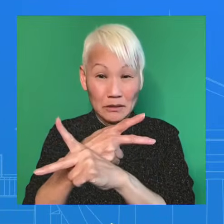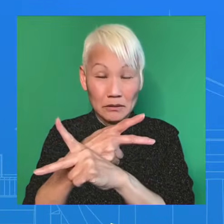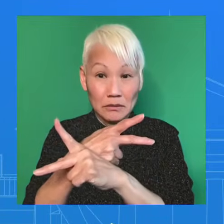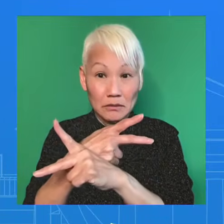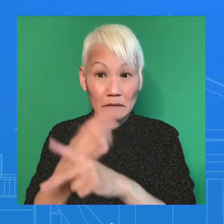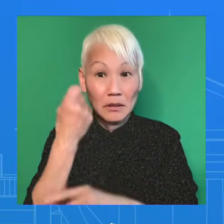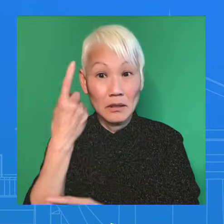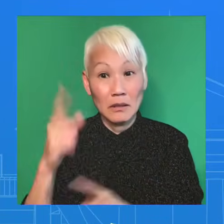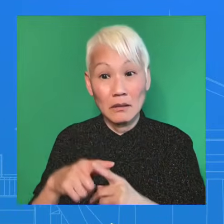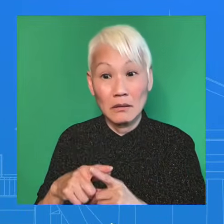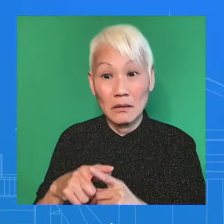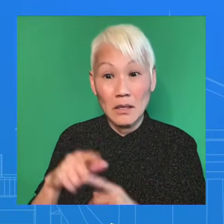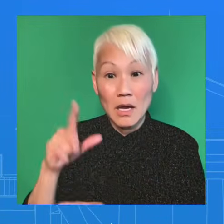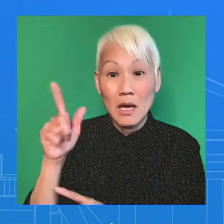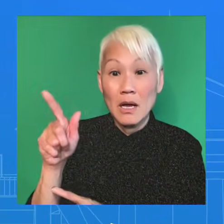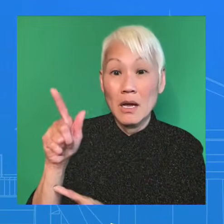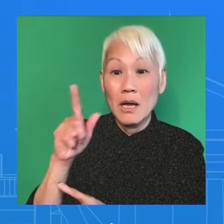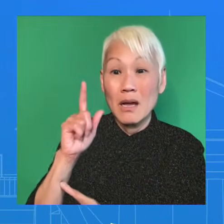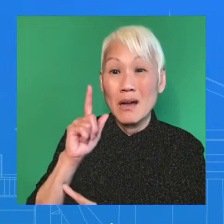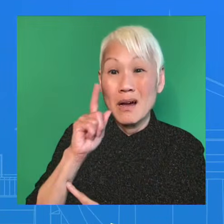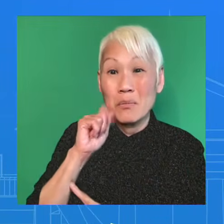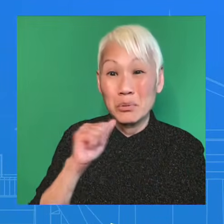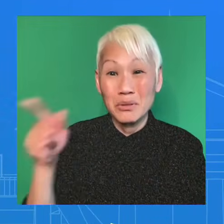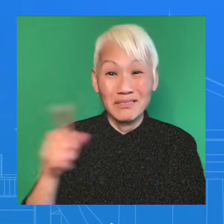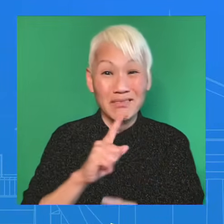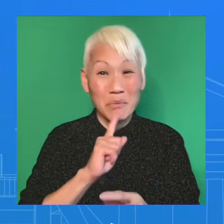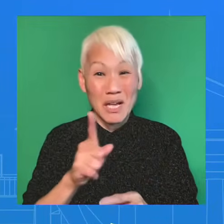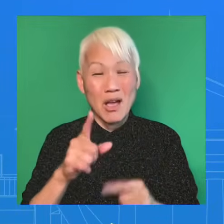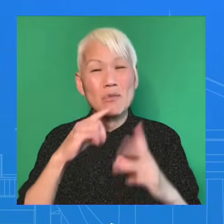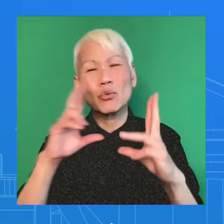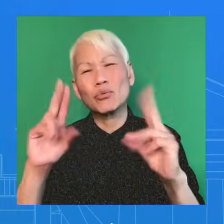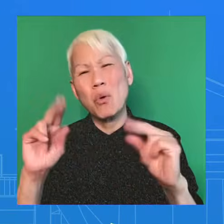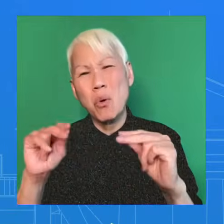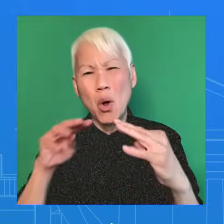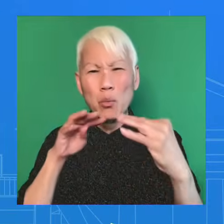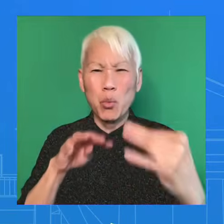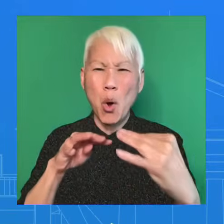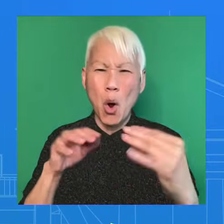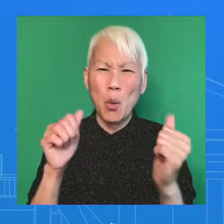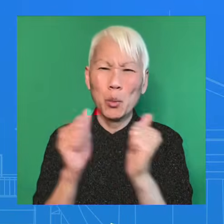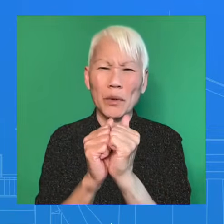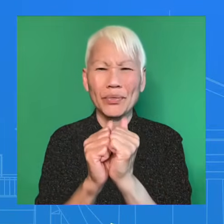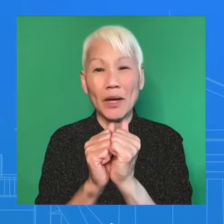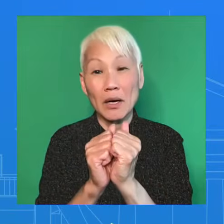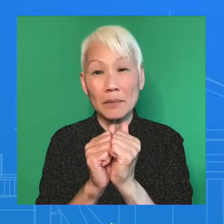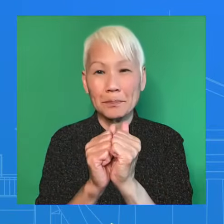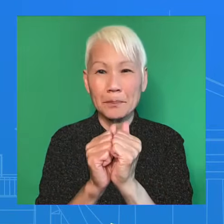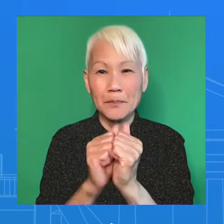or United States versus Russia, or NATO versus Russia -- is not good for anybody. It's certainly not good for the Ukrainian people.